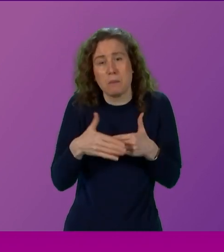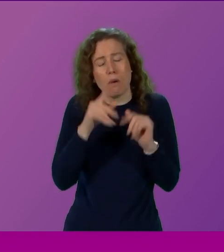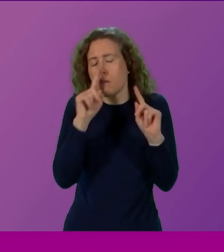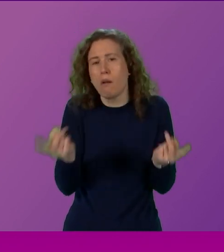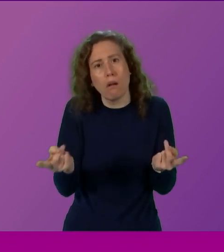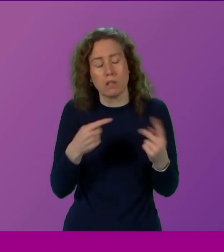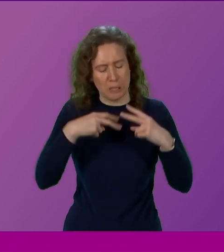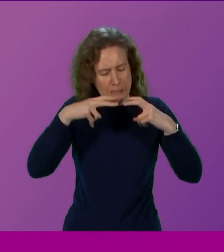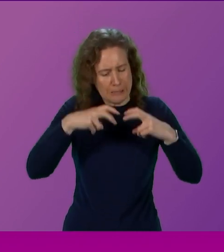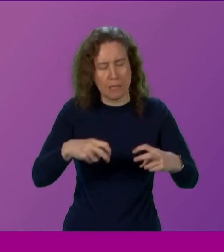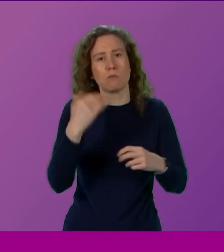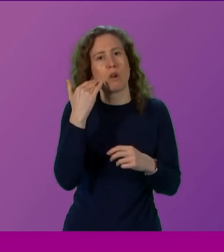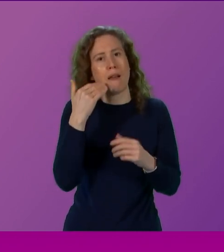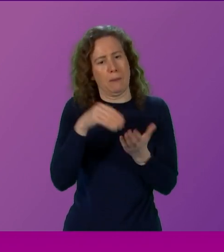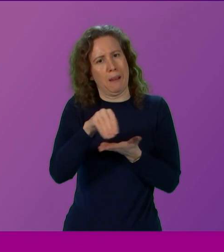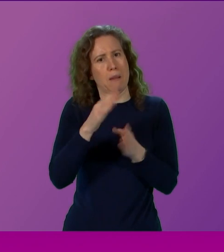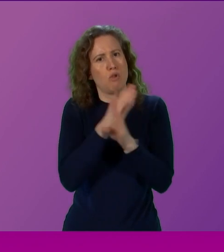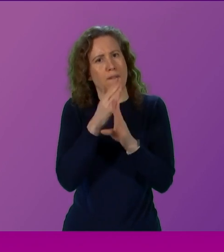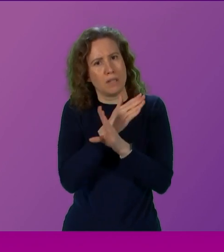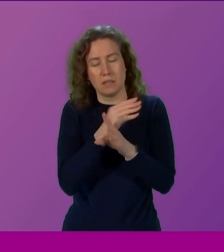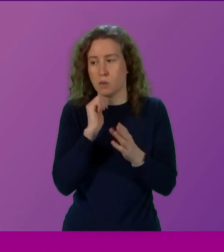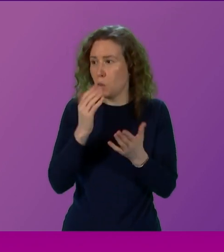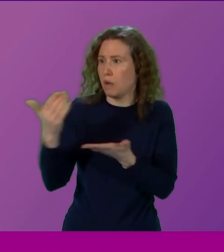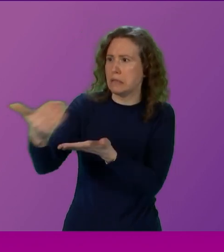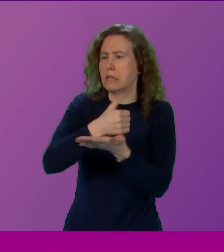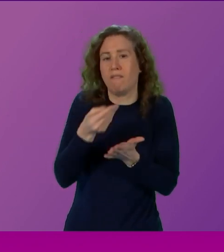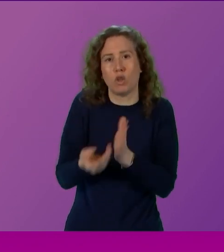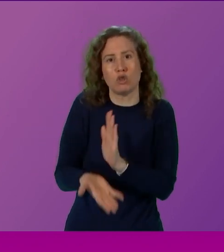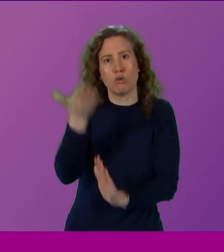She is looking at private options and will fundraise for Harvey’s treatment.